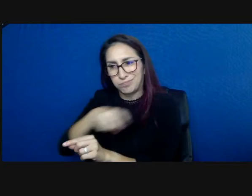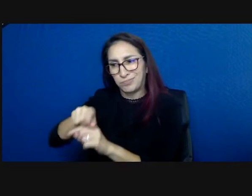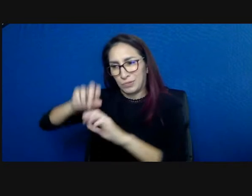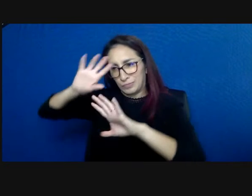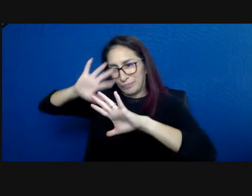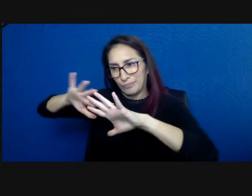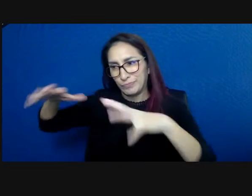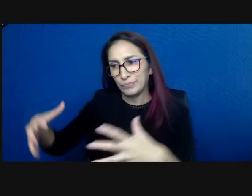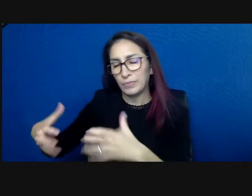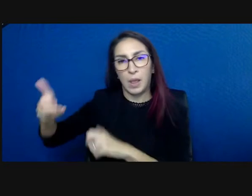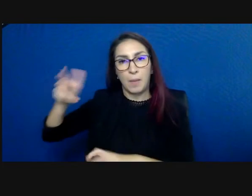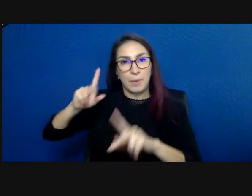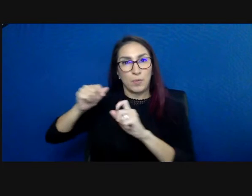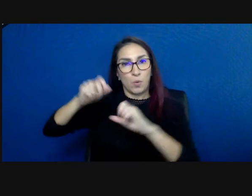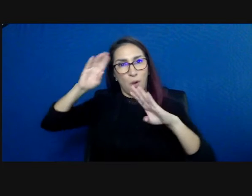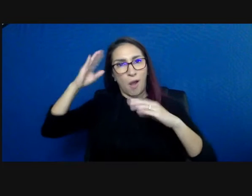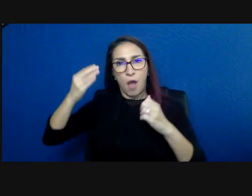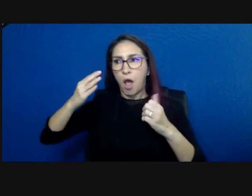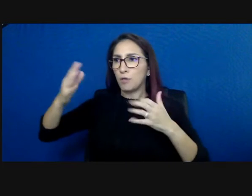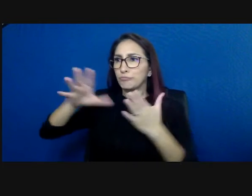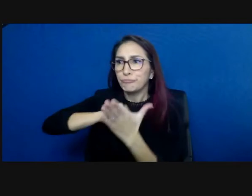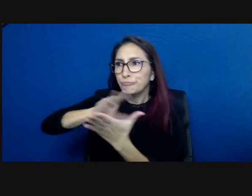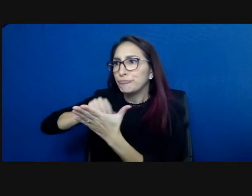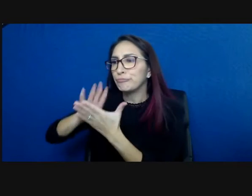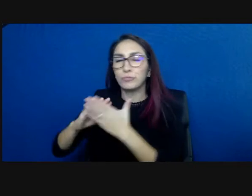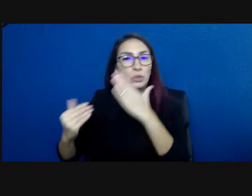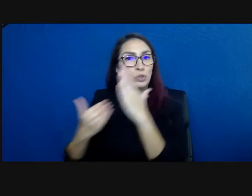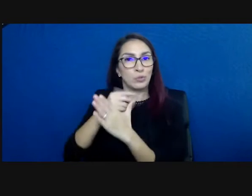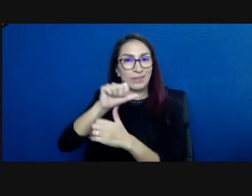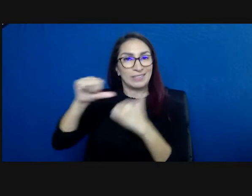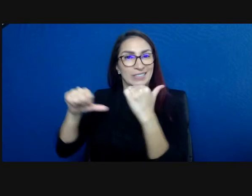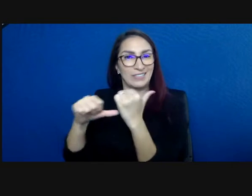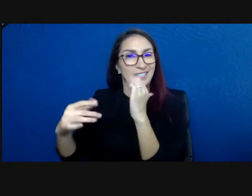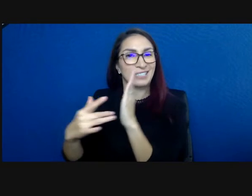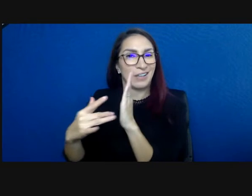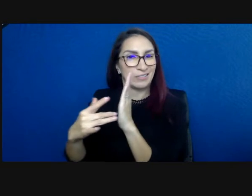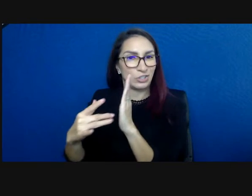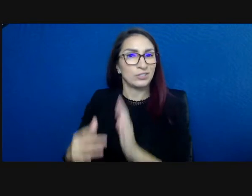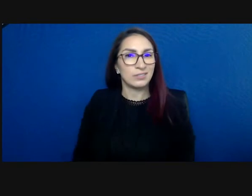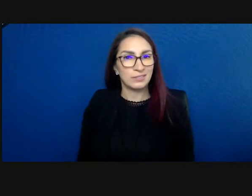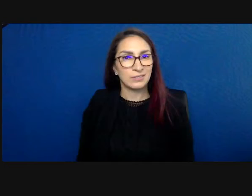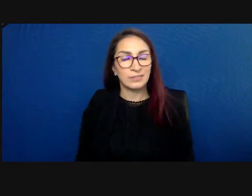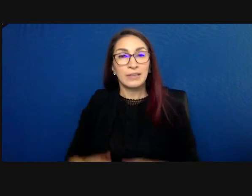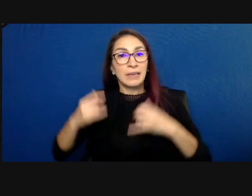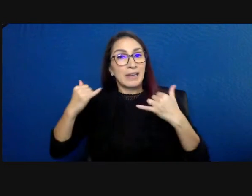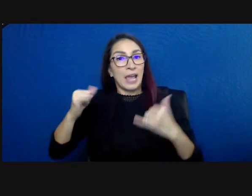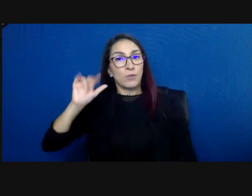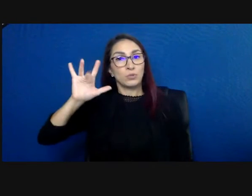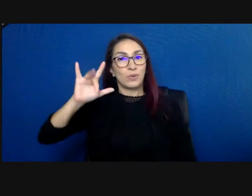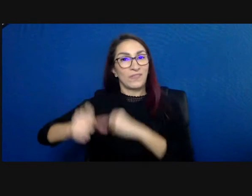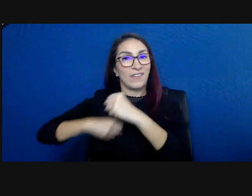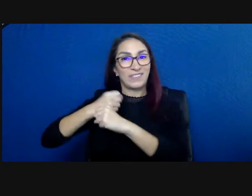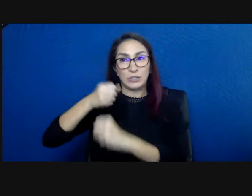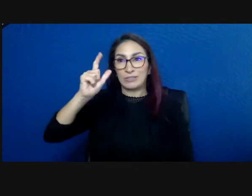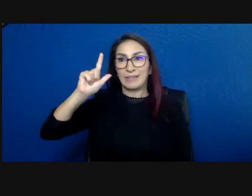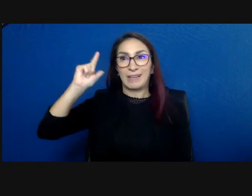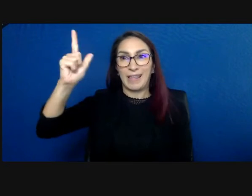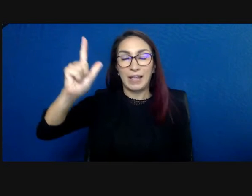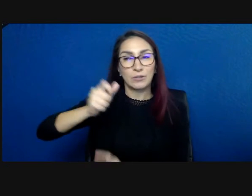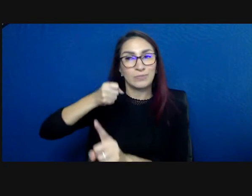to new assistive technologies. Now, 25 years later, Nic is working as an independent consultant both